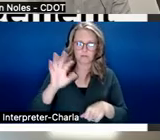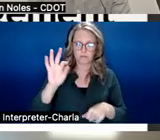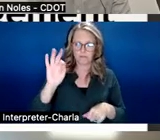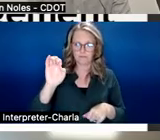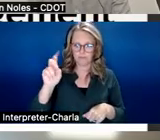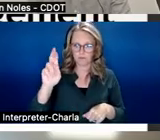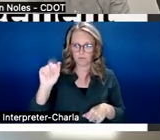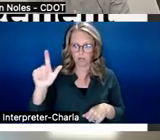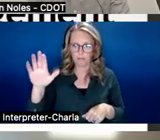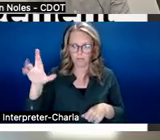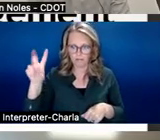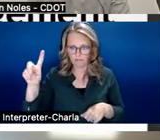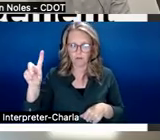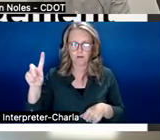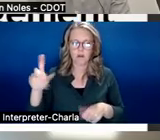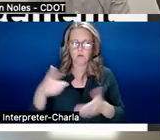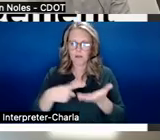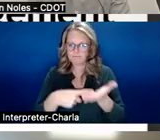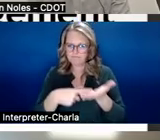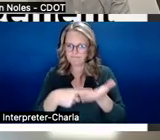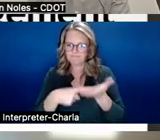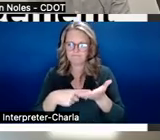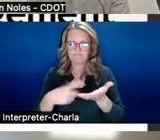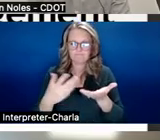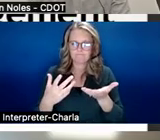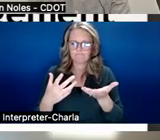where the legal property line is.